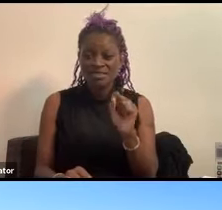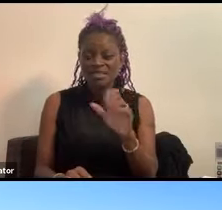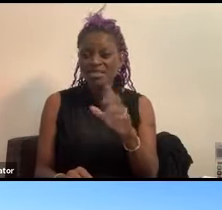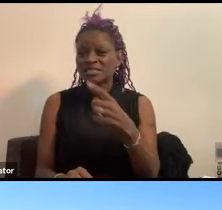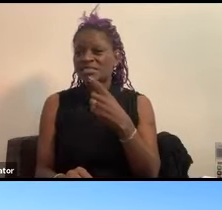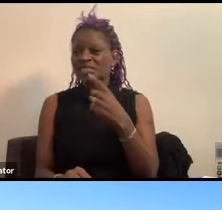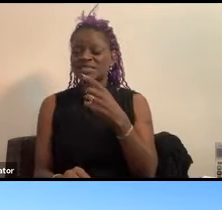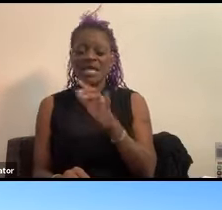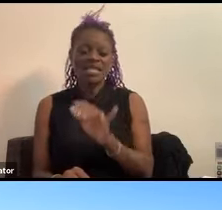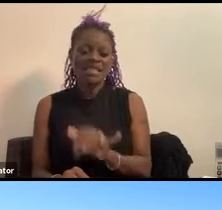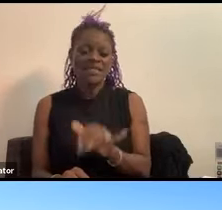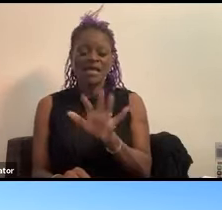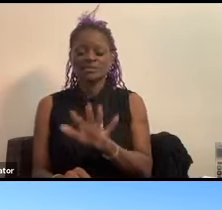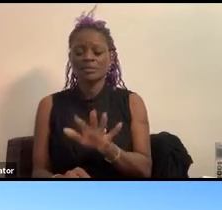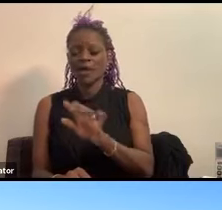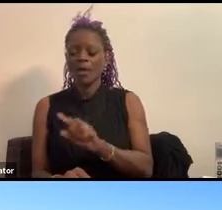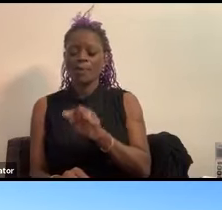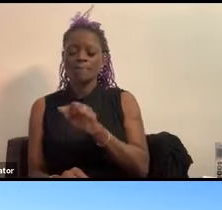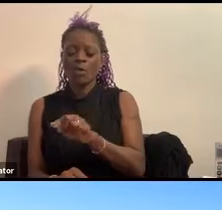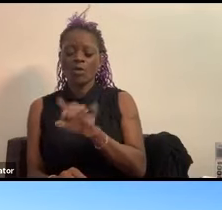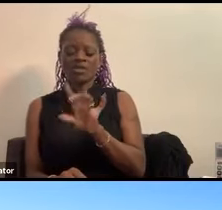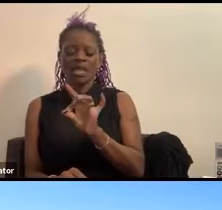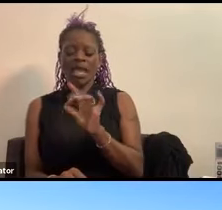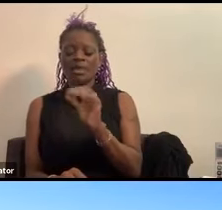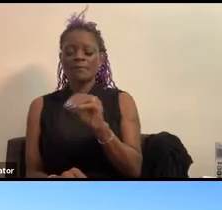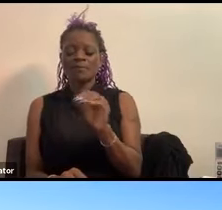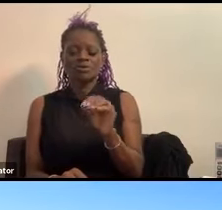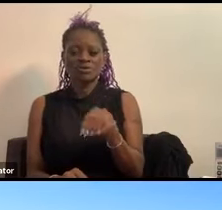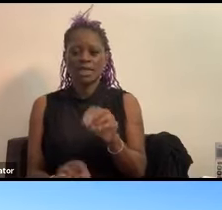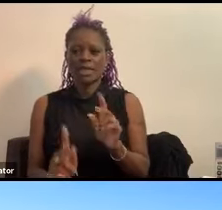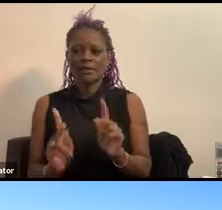eight percent of people who've been vaccinated I'm sorry,